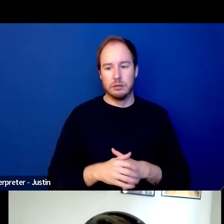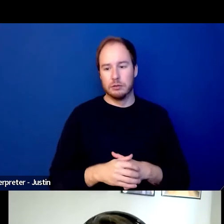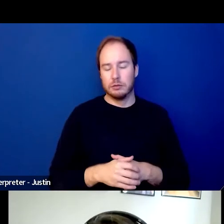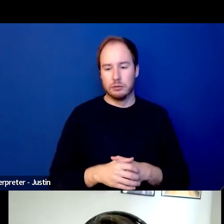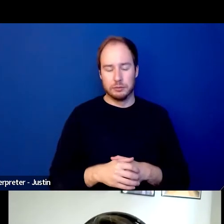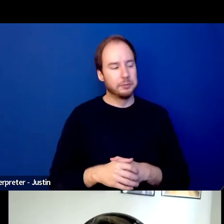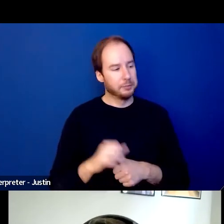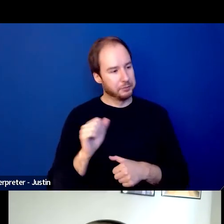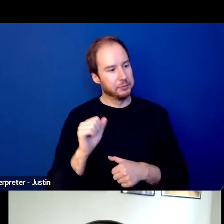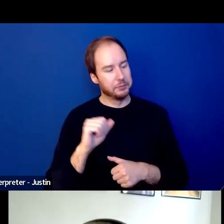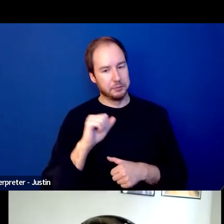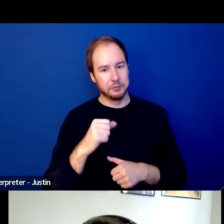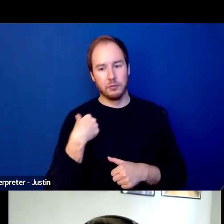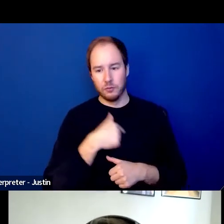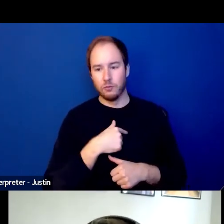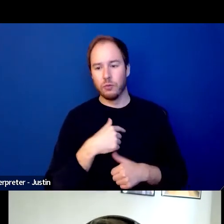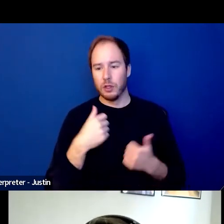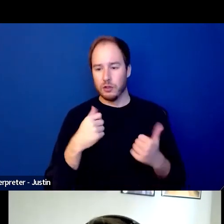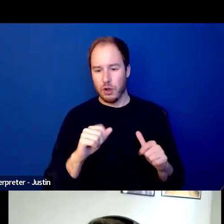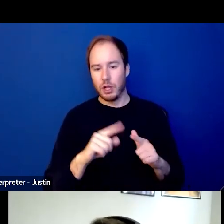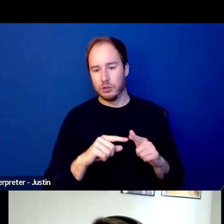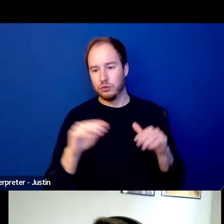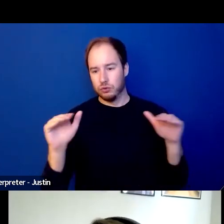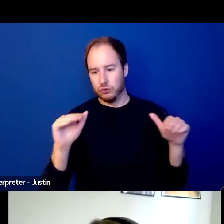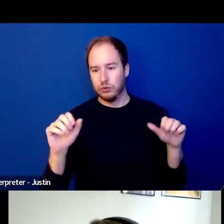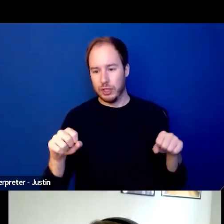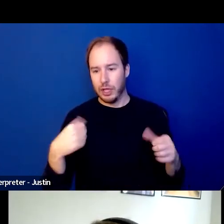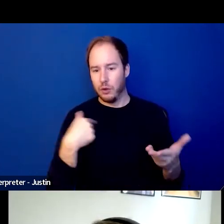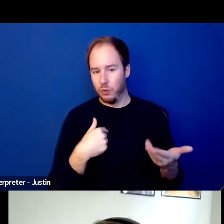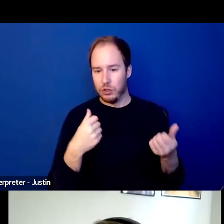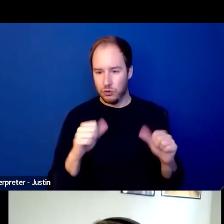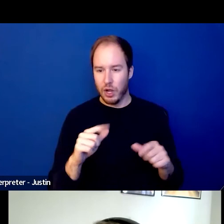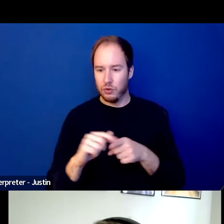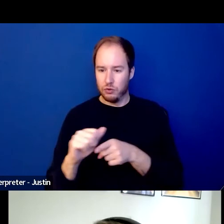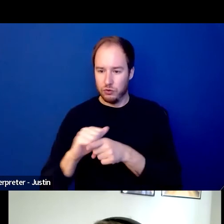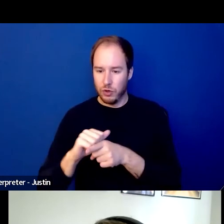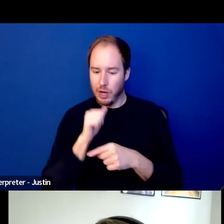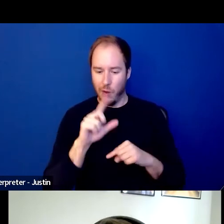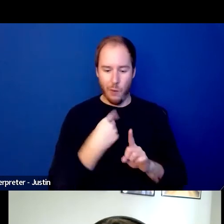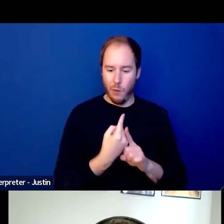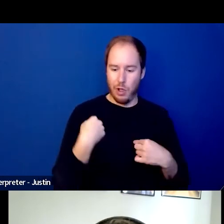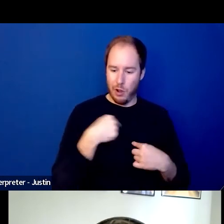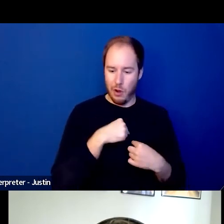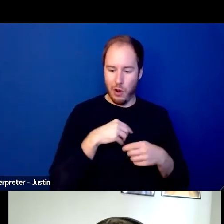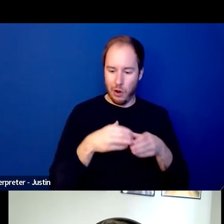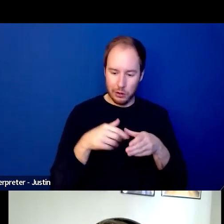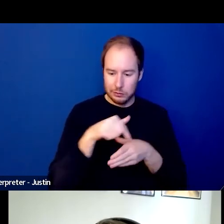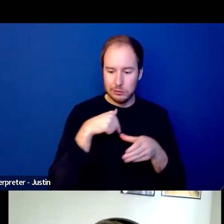Yeah, yeah, we're definitely trying to do that. We do try to train not just our internal CoC providers,